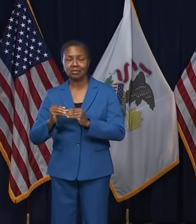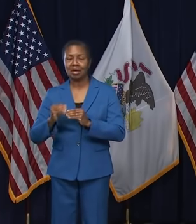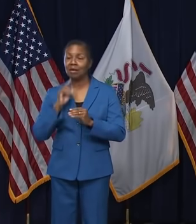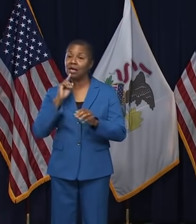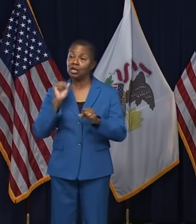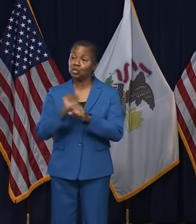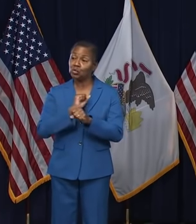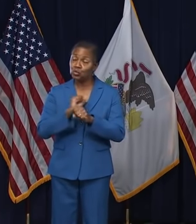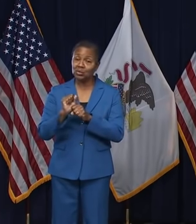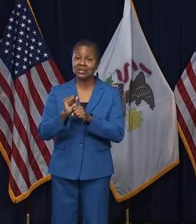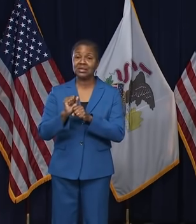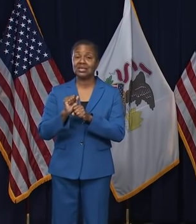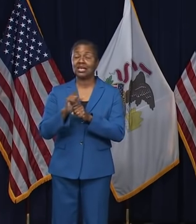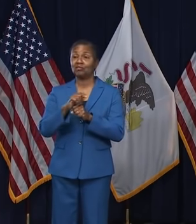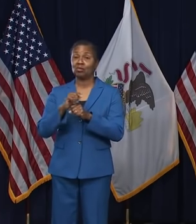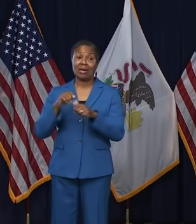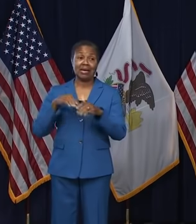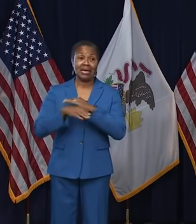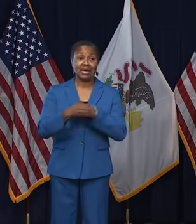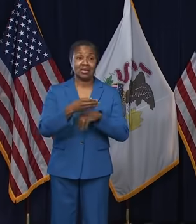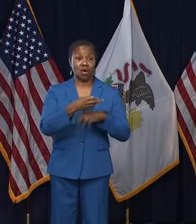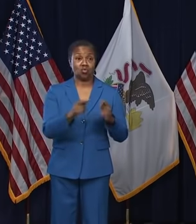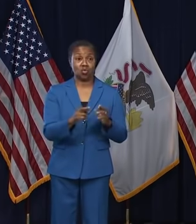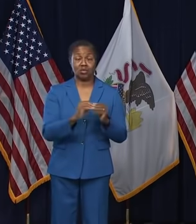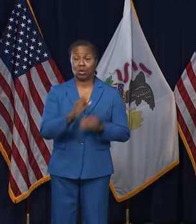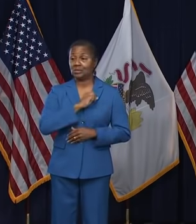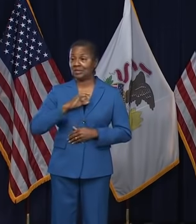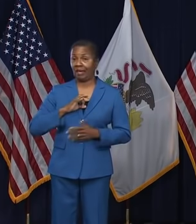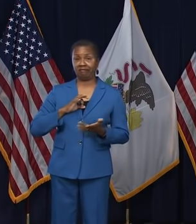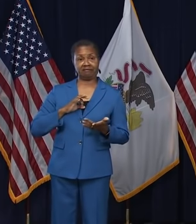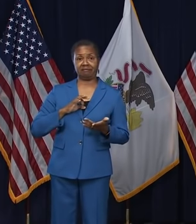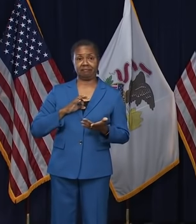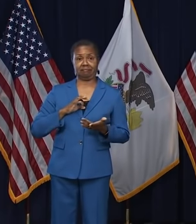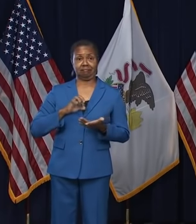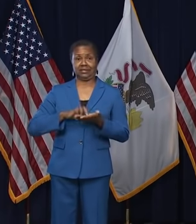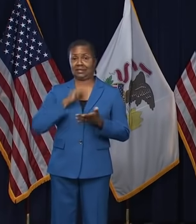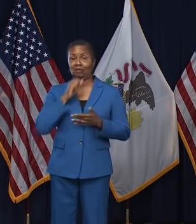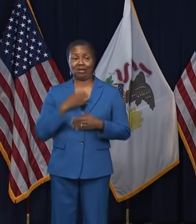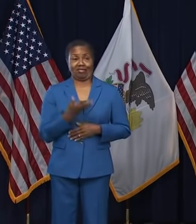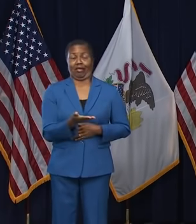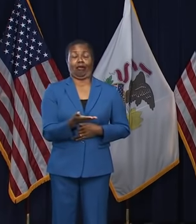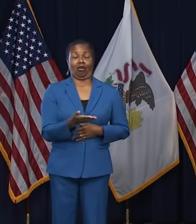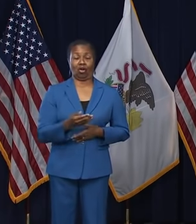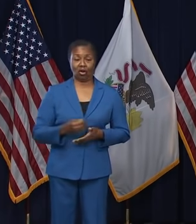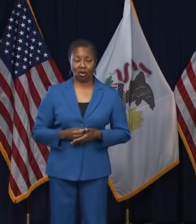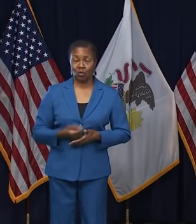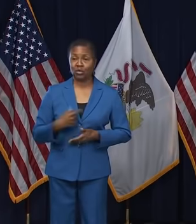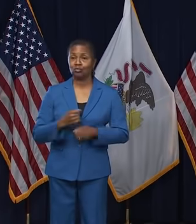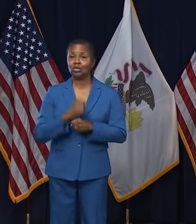in a hospital that's a problem with the number of rooms it's